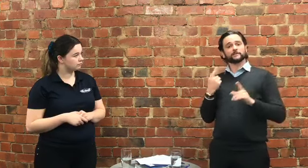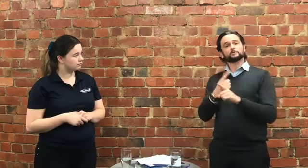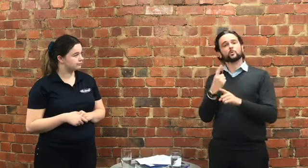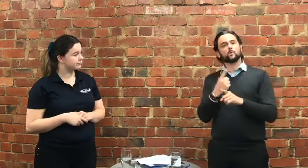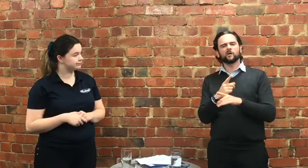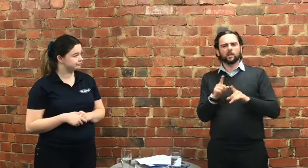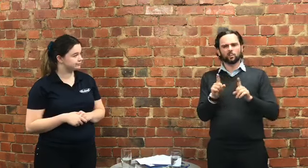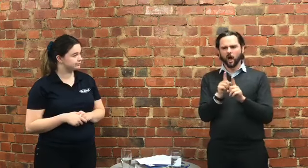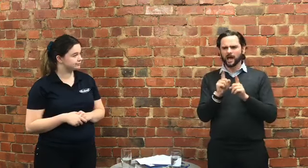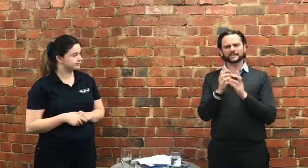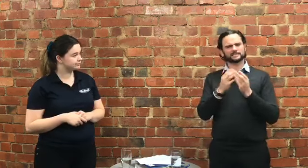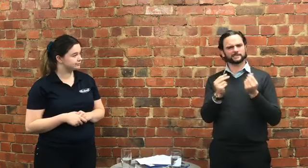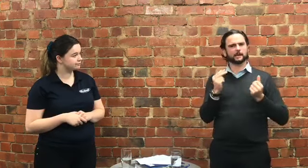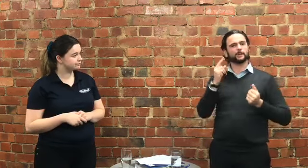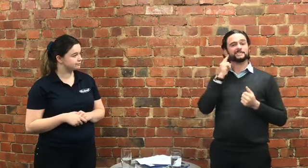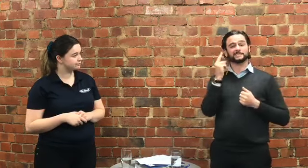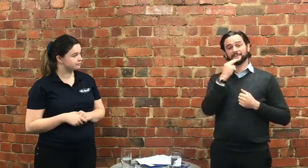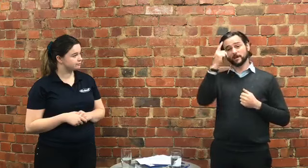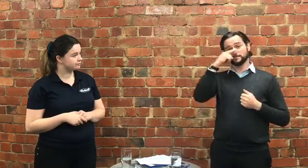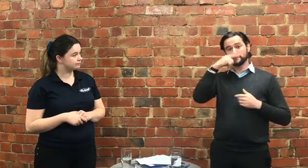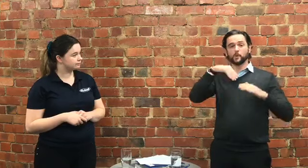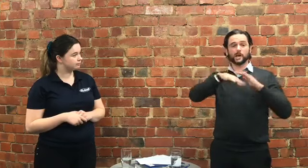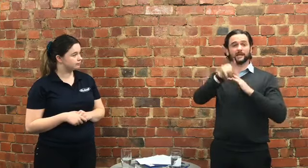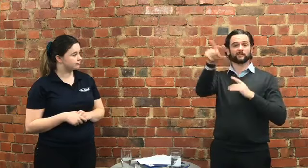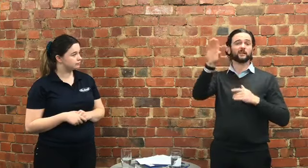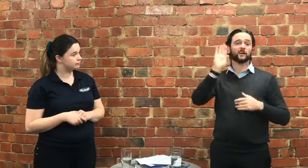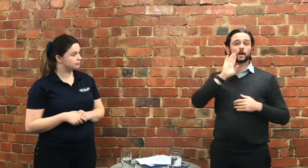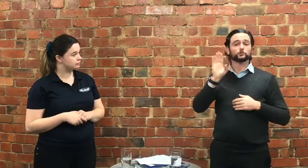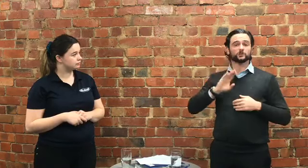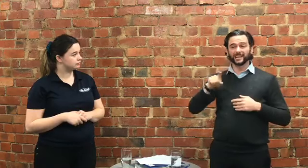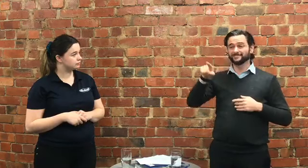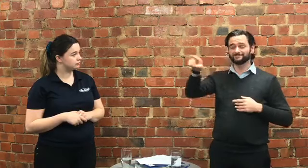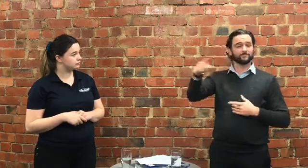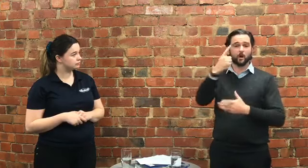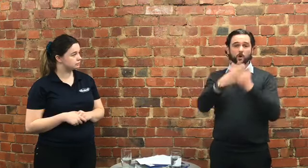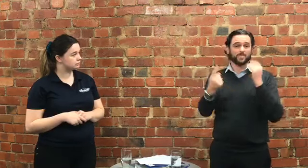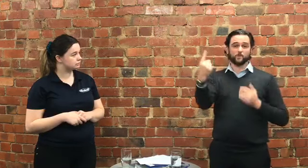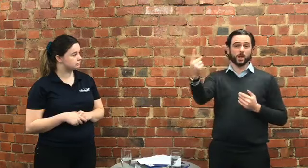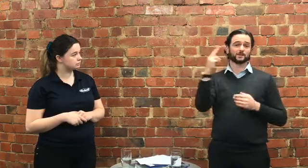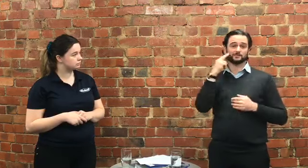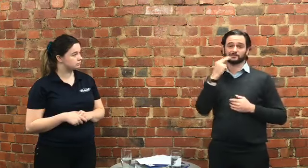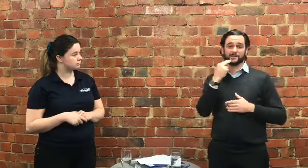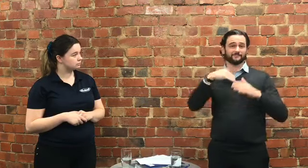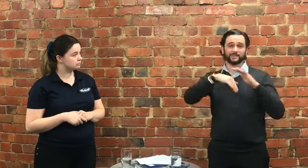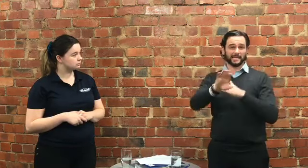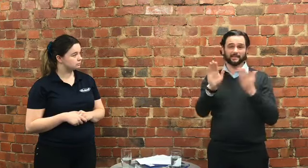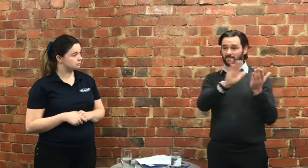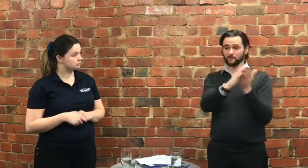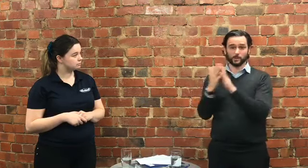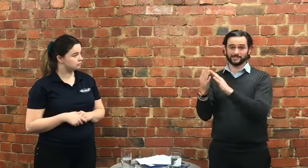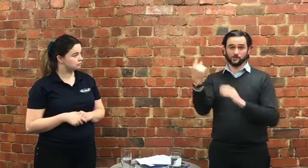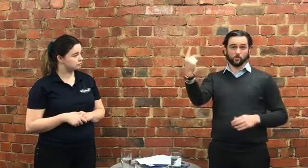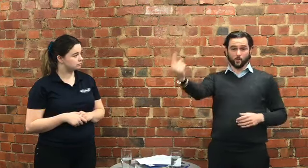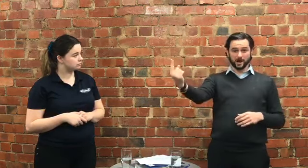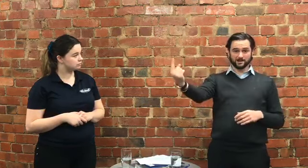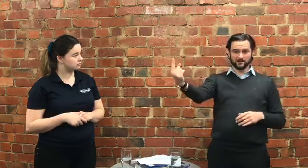it could be general life mentoring. So, some deaf people in the country, for instance,